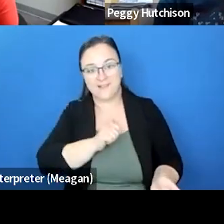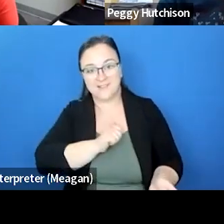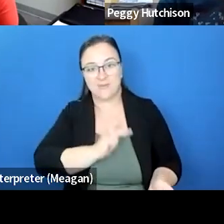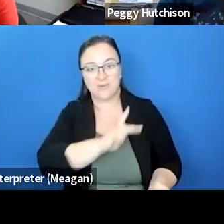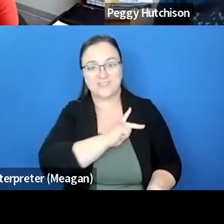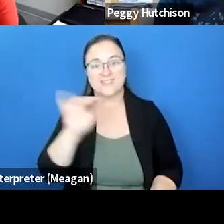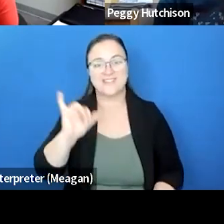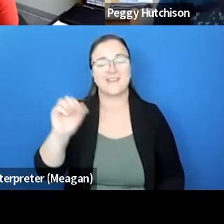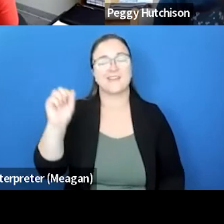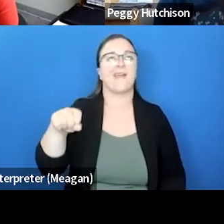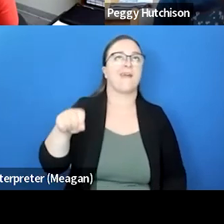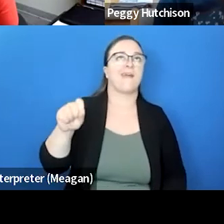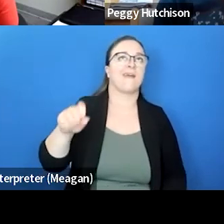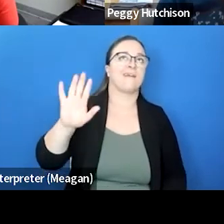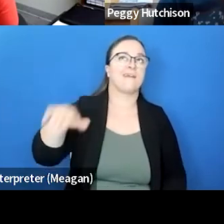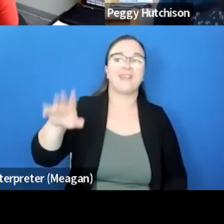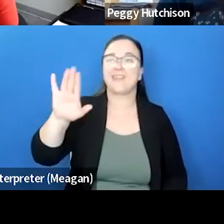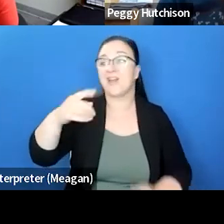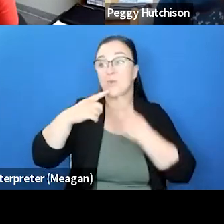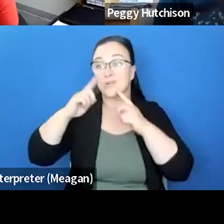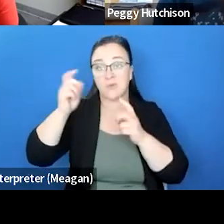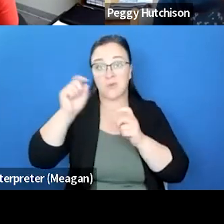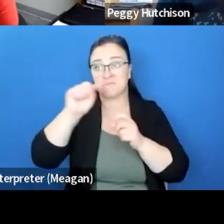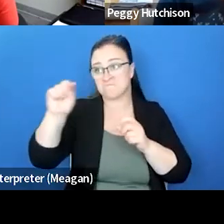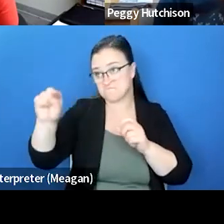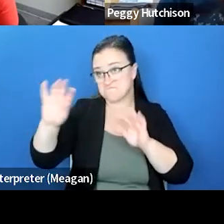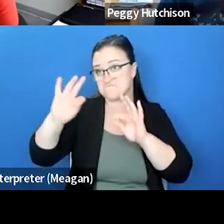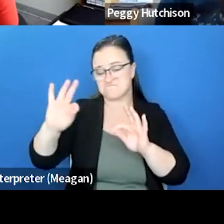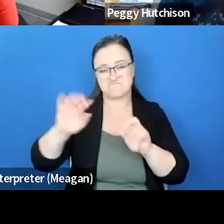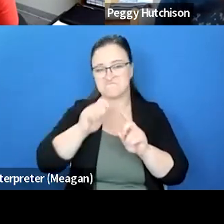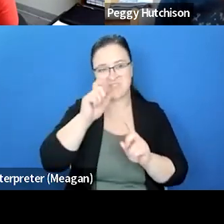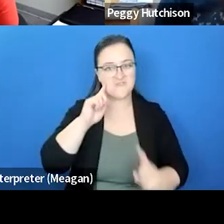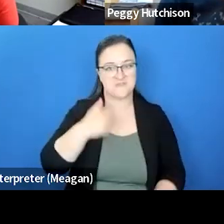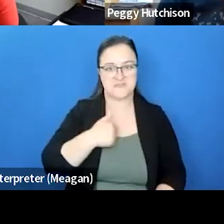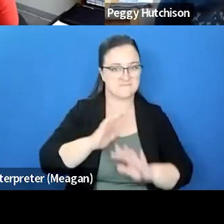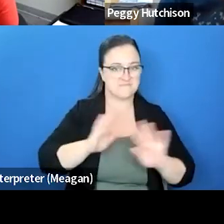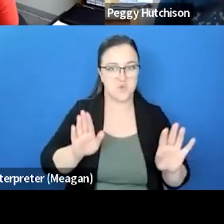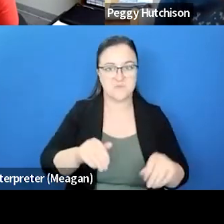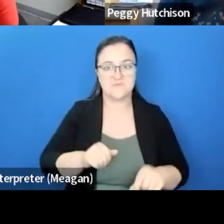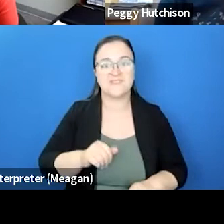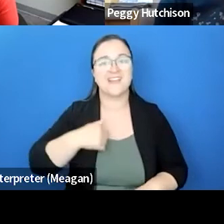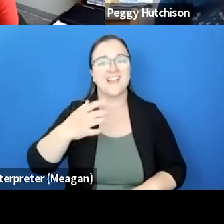yeah, that works for everybody else. Won't work for me, and I like how Peggy talks about challenge yourself.